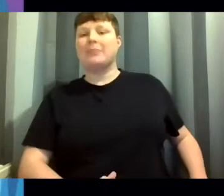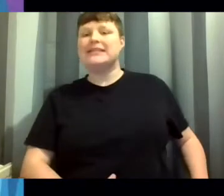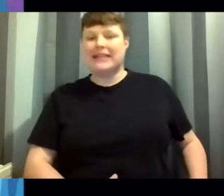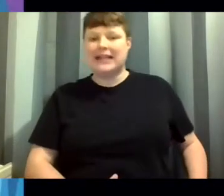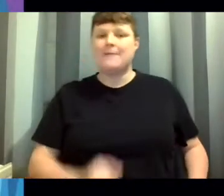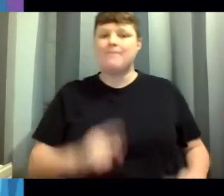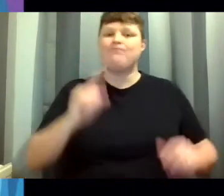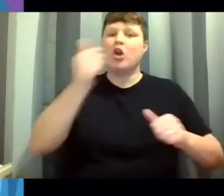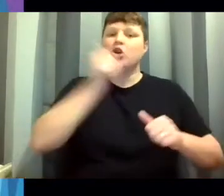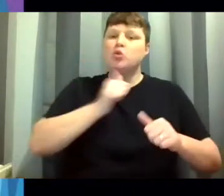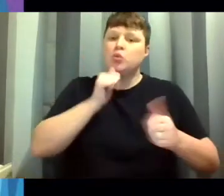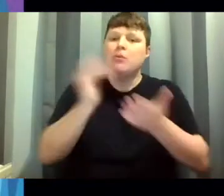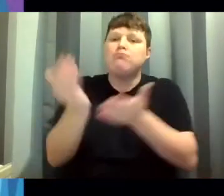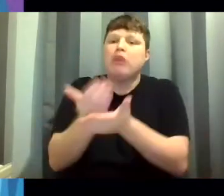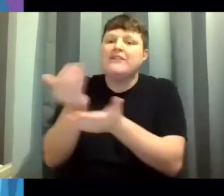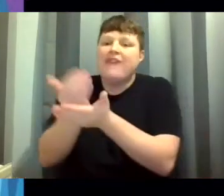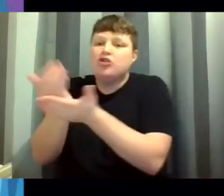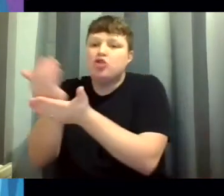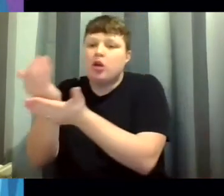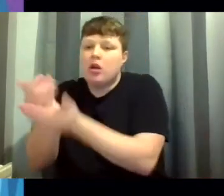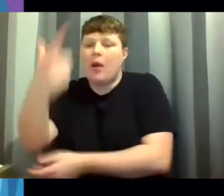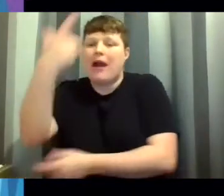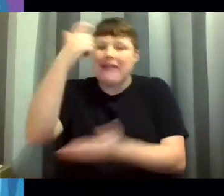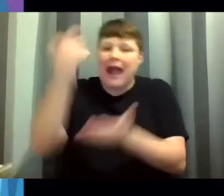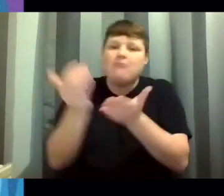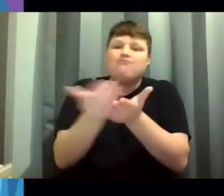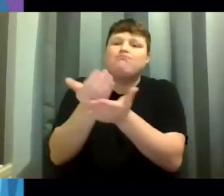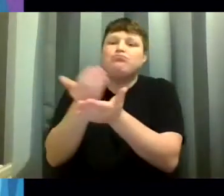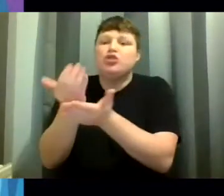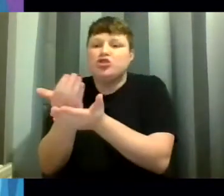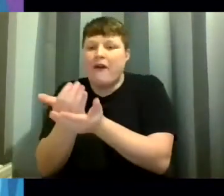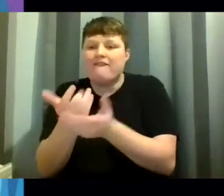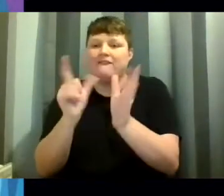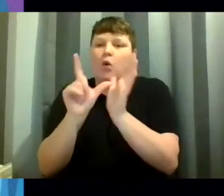use preservation so that they could preserve the specimens and study them later and compare them.